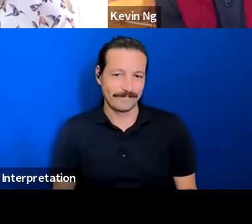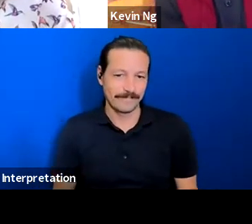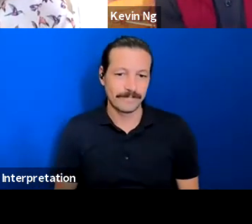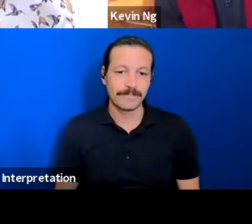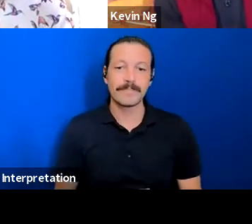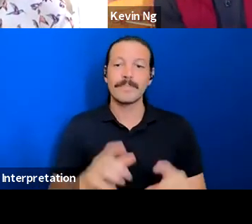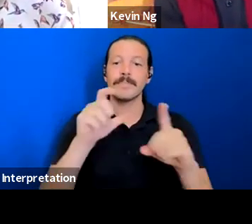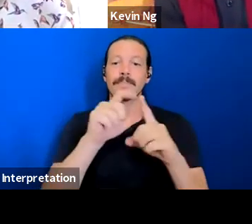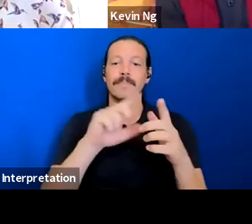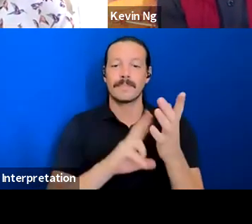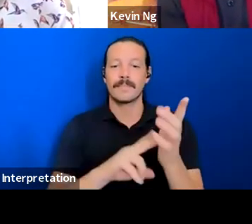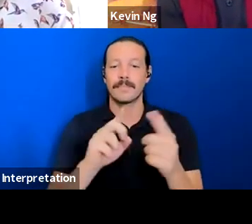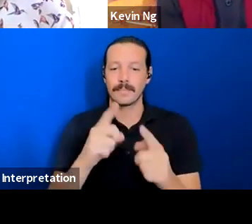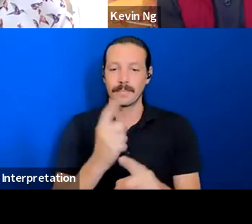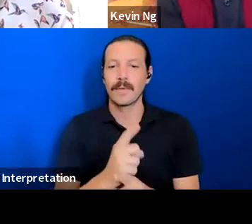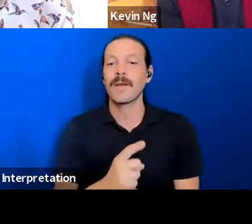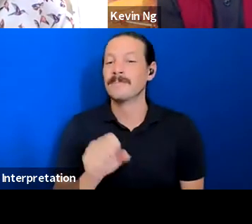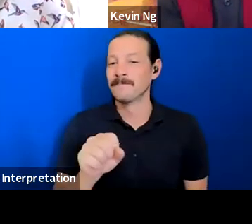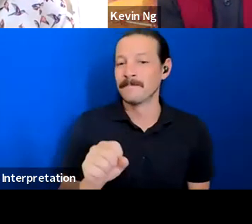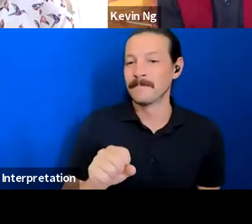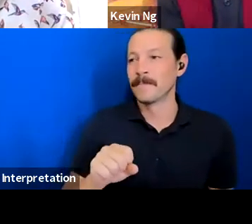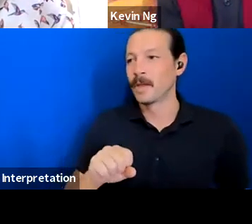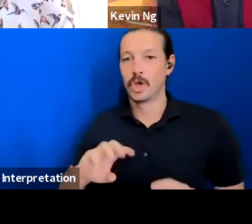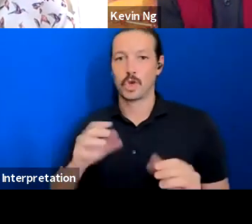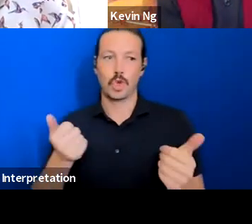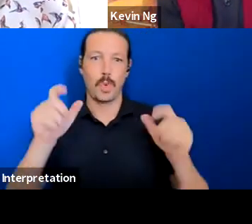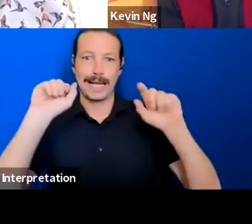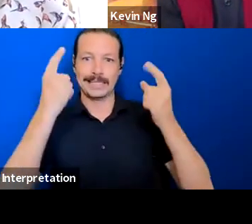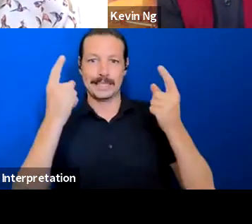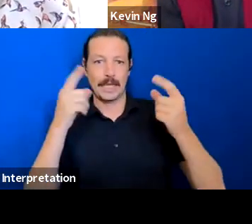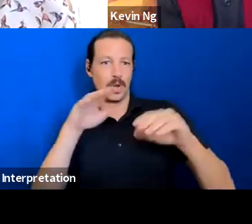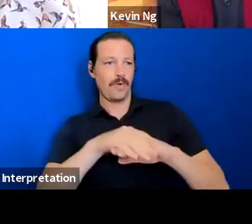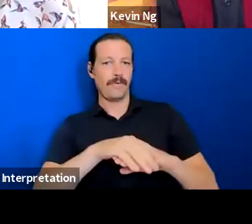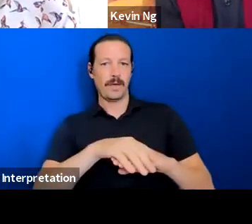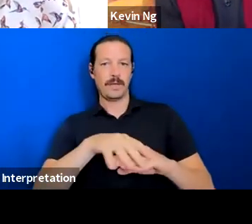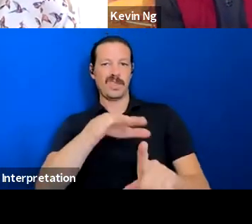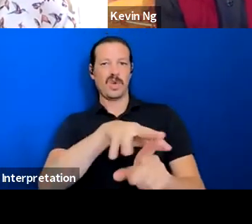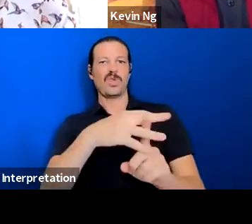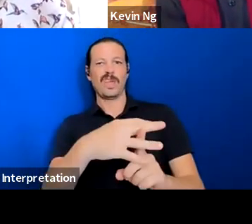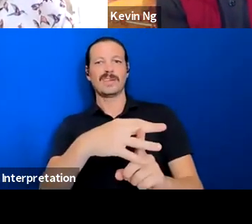understand the context in which the discussion happens, so Pip is one of our facilitators